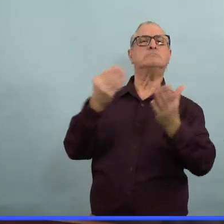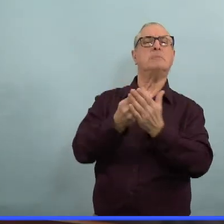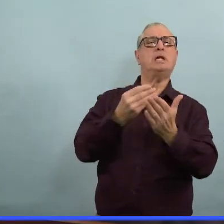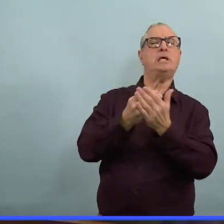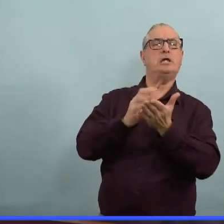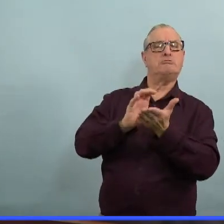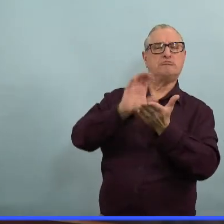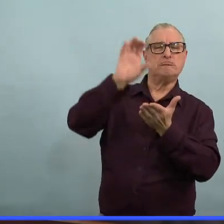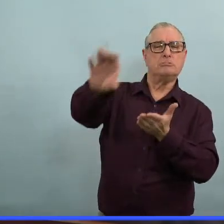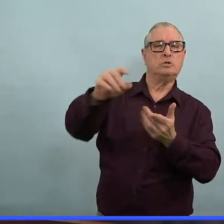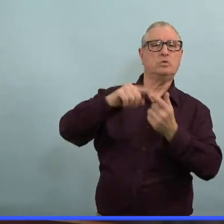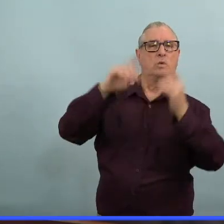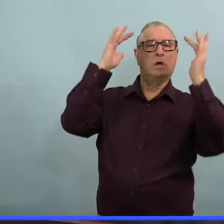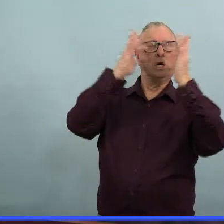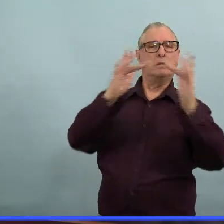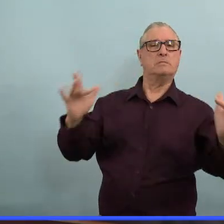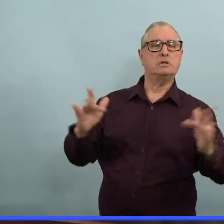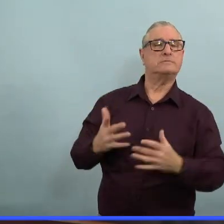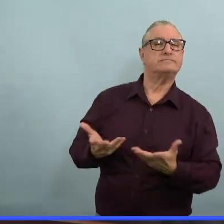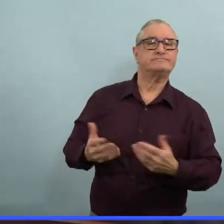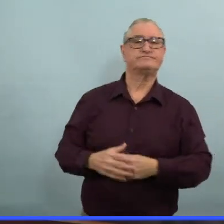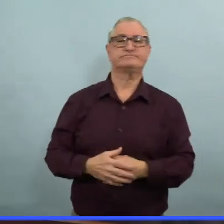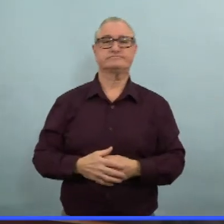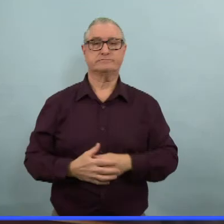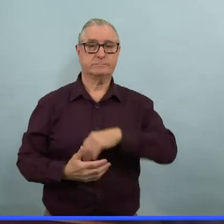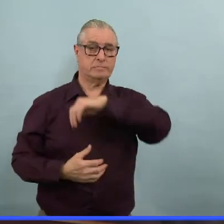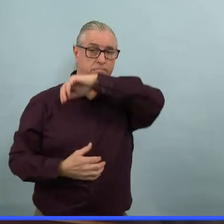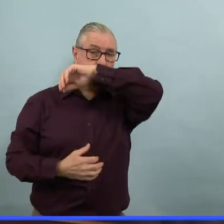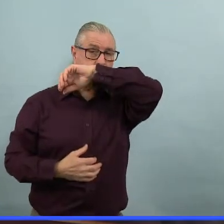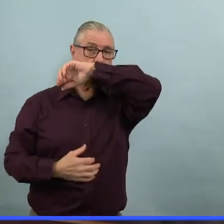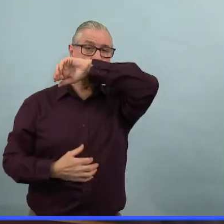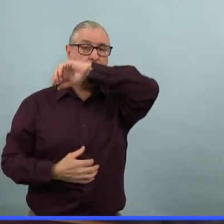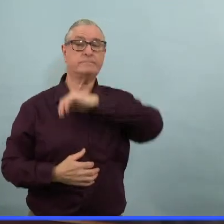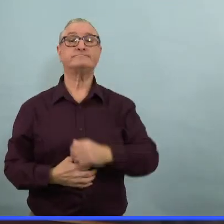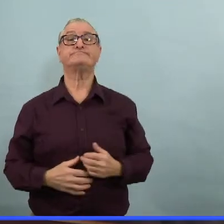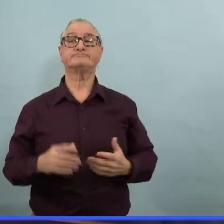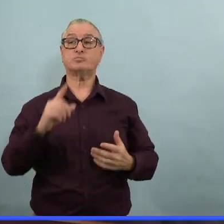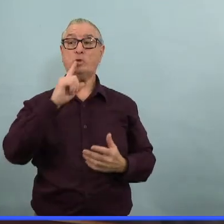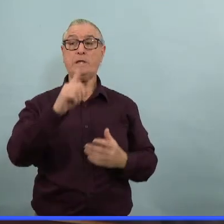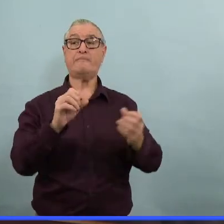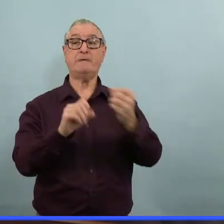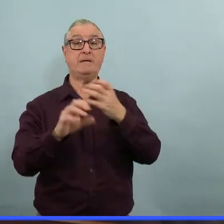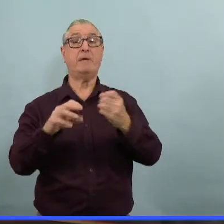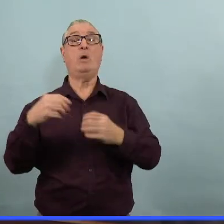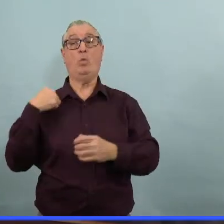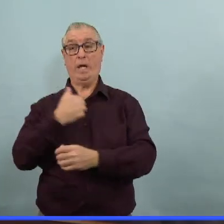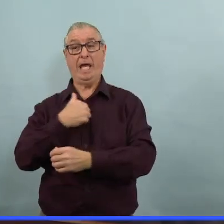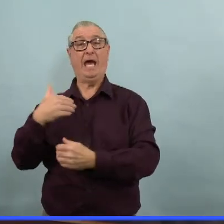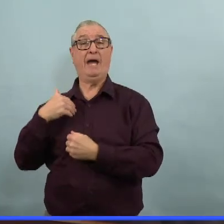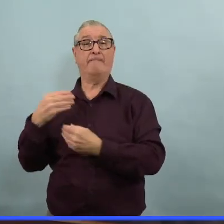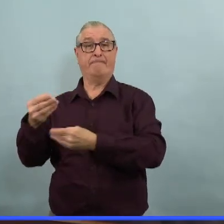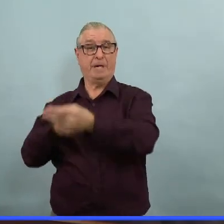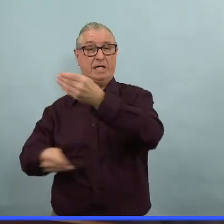supports in place through the covid pandemic as well and and will continue to do so obviously